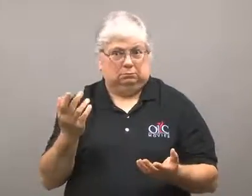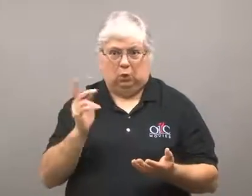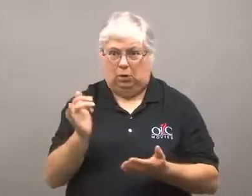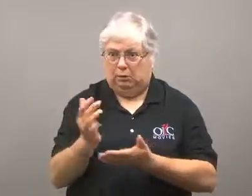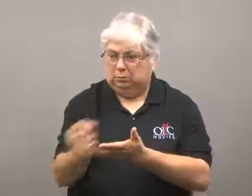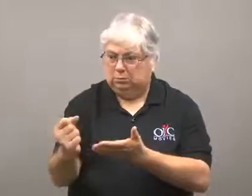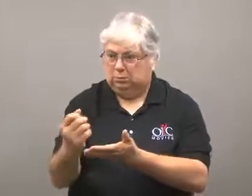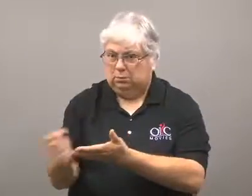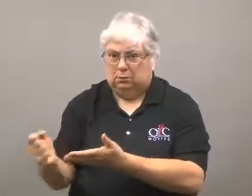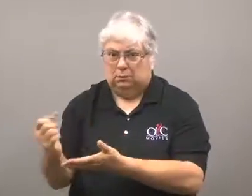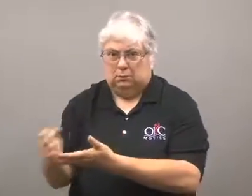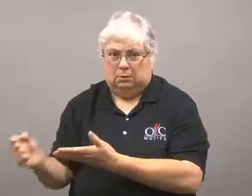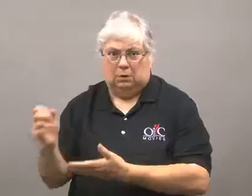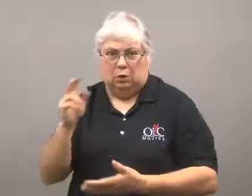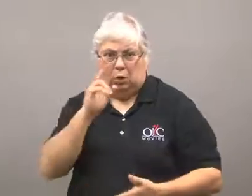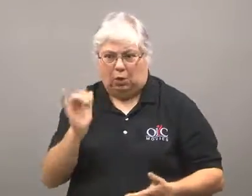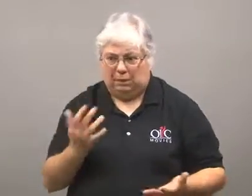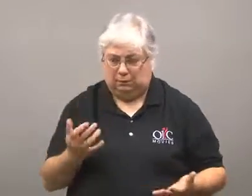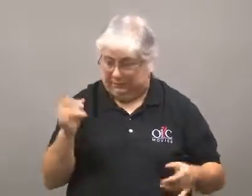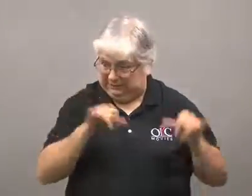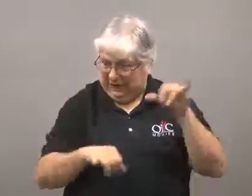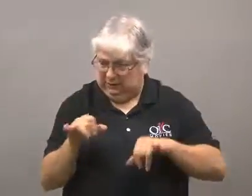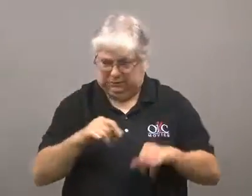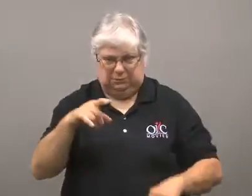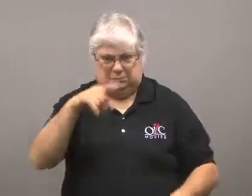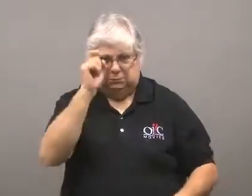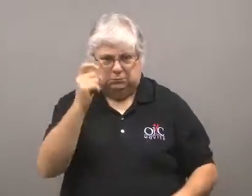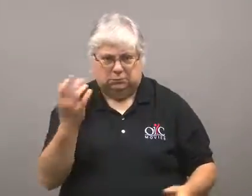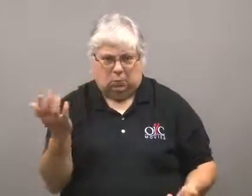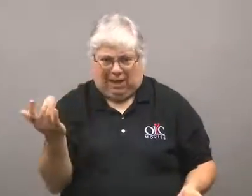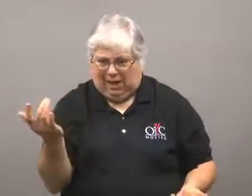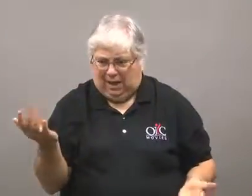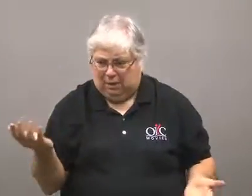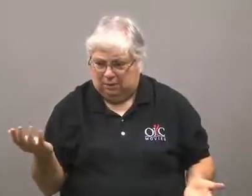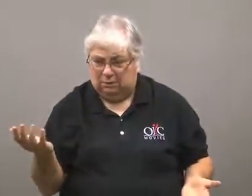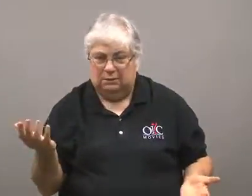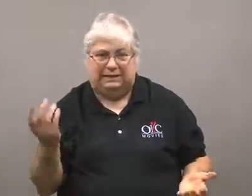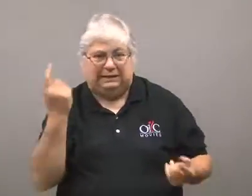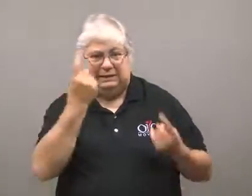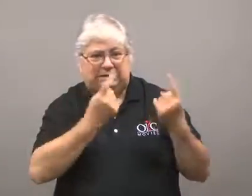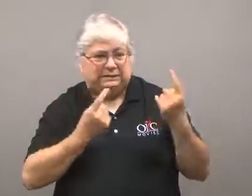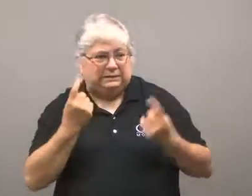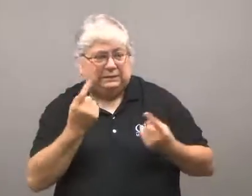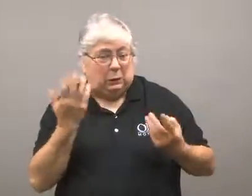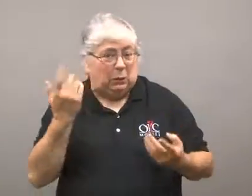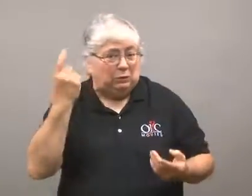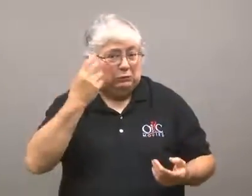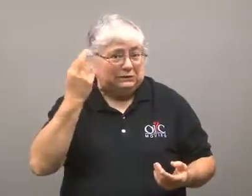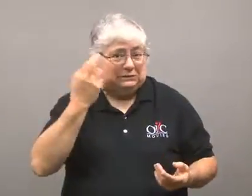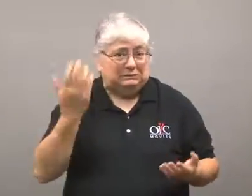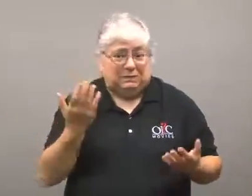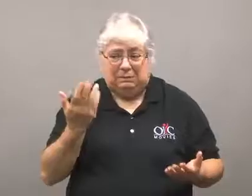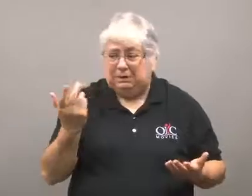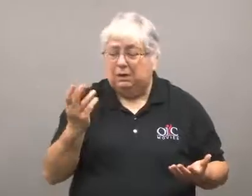They appear to be in danger of extinction. Scientists aren't sure why this is happening.